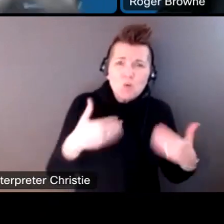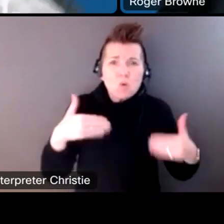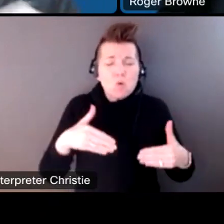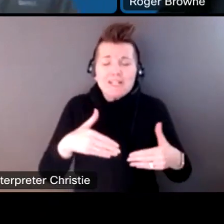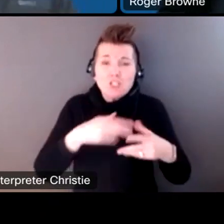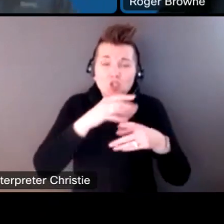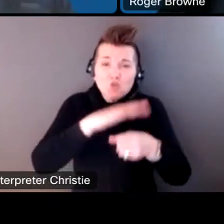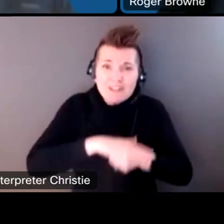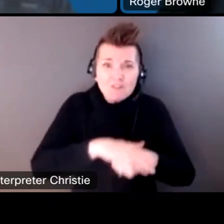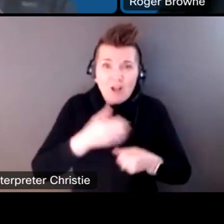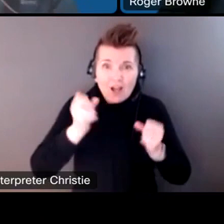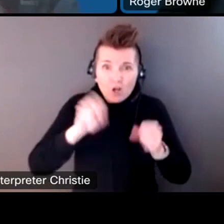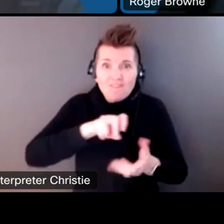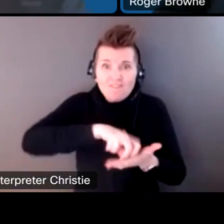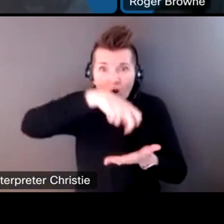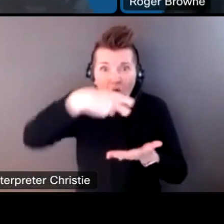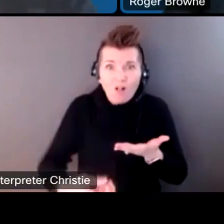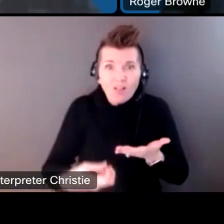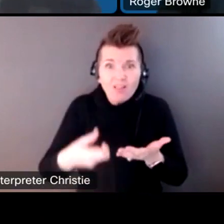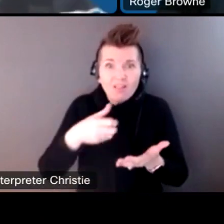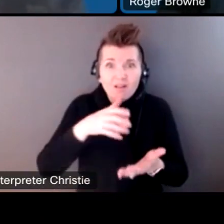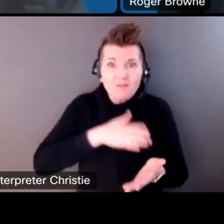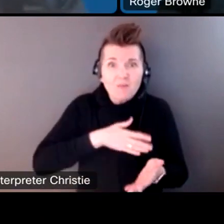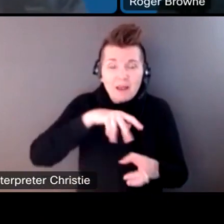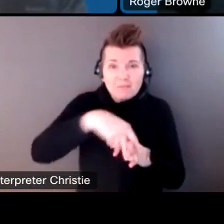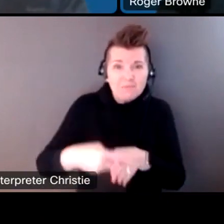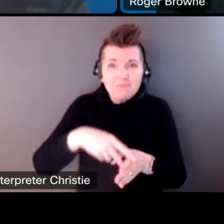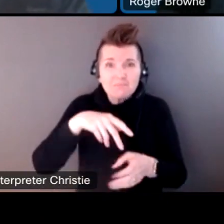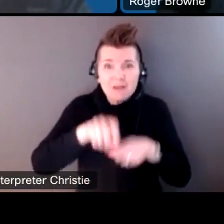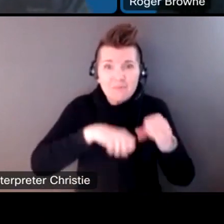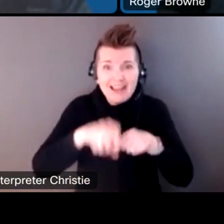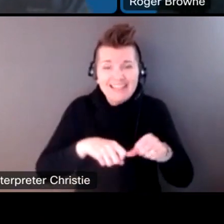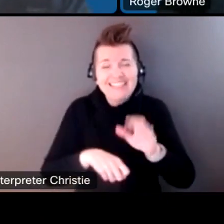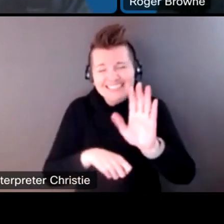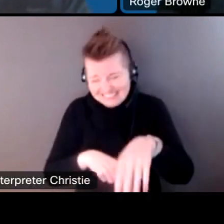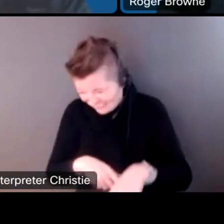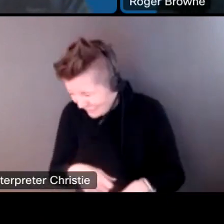Stuart Mcghie: So I'll answer that. I was just actually typing the response in the question box.